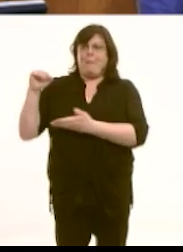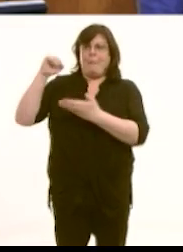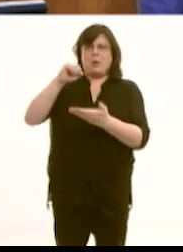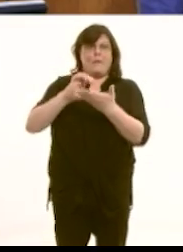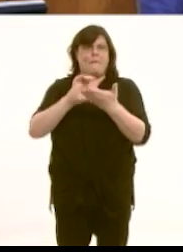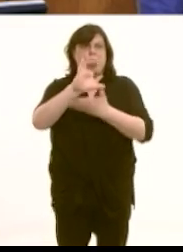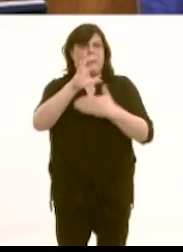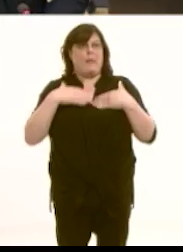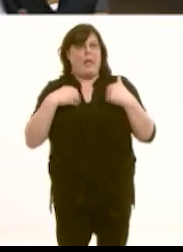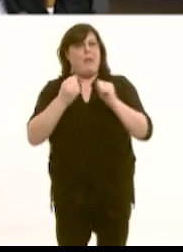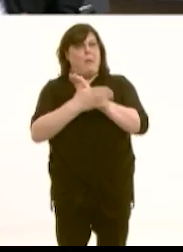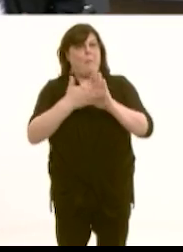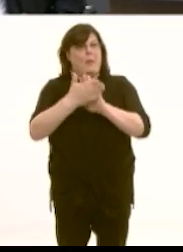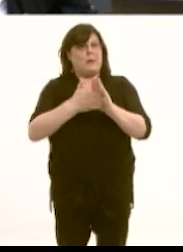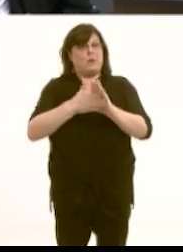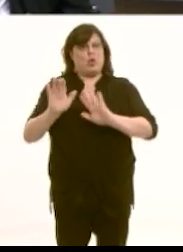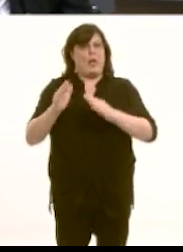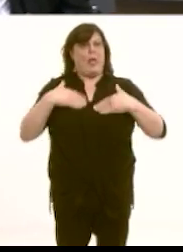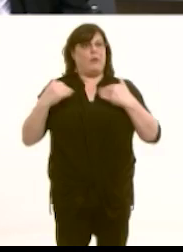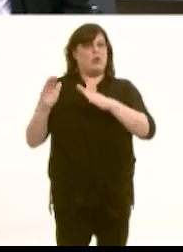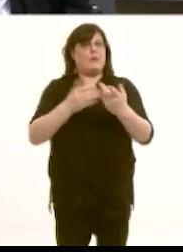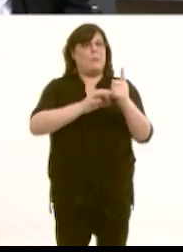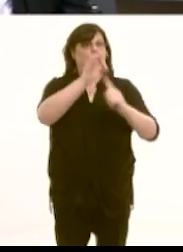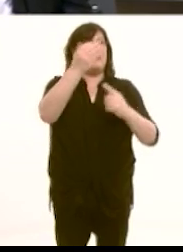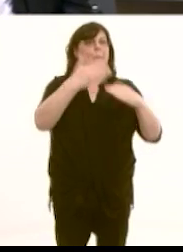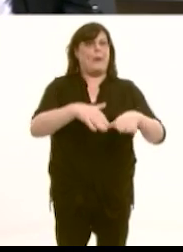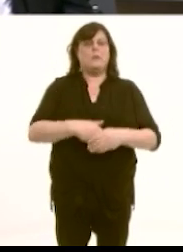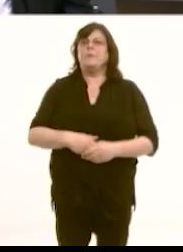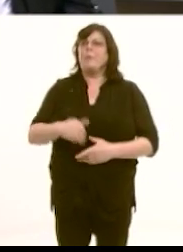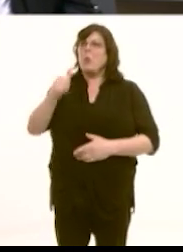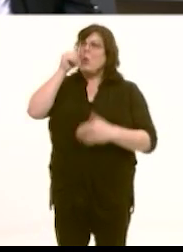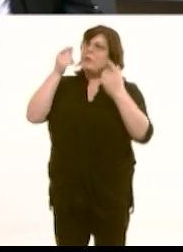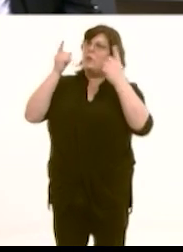Mick Antoniw: First Minister, the Association of Directors of Adult Social Services state